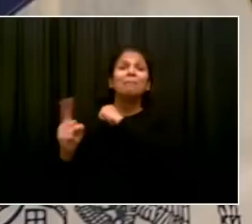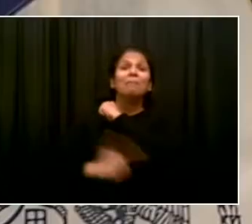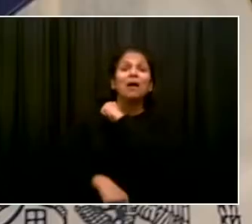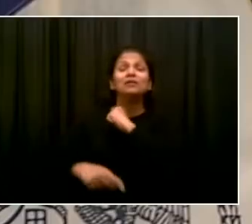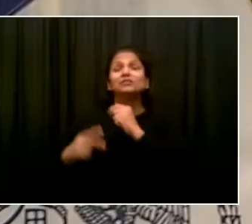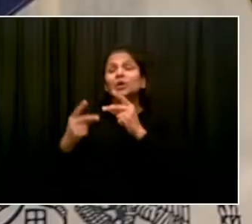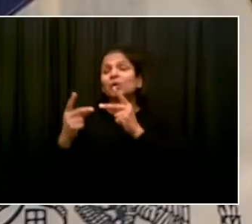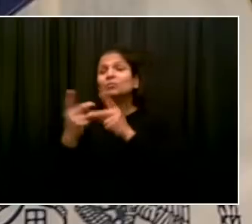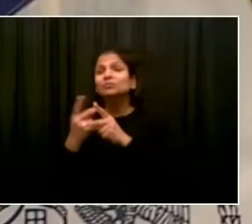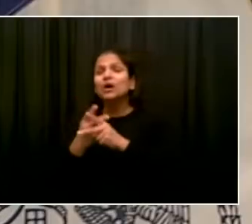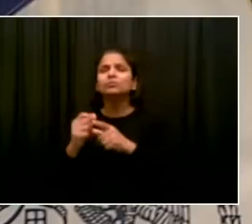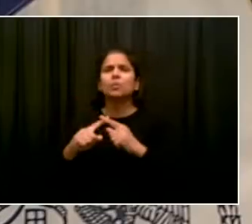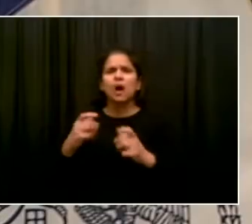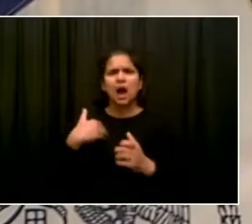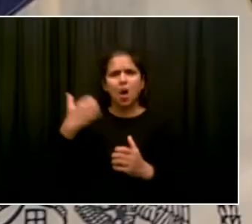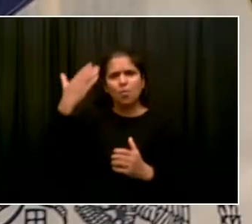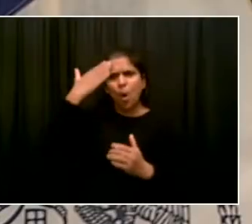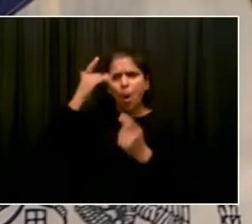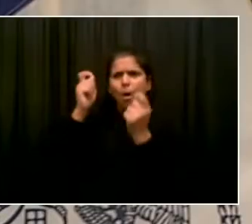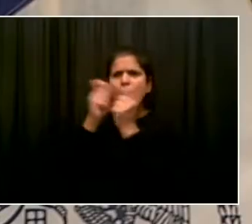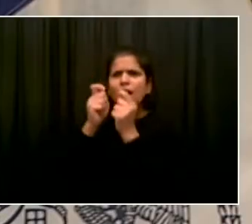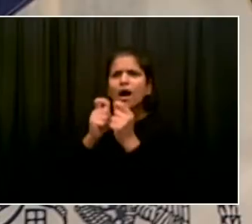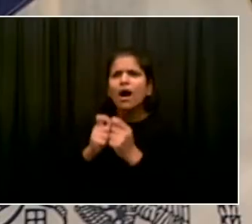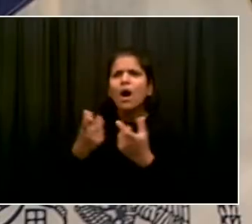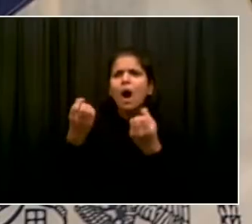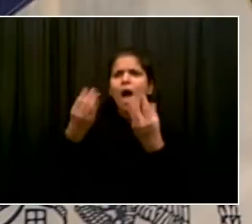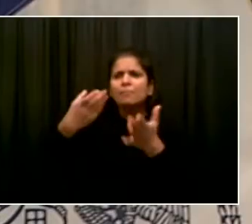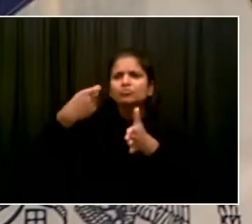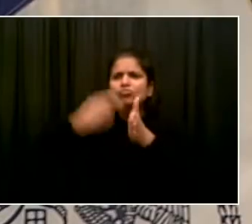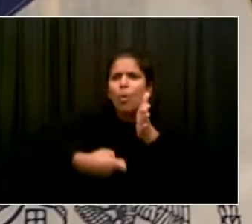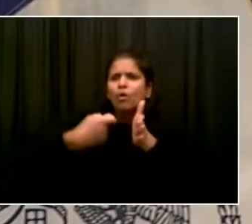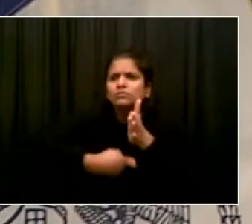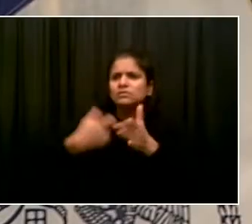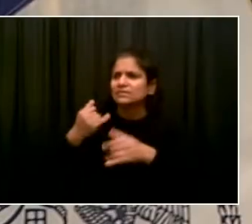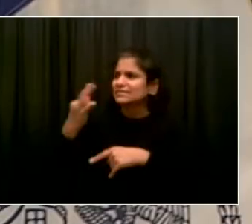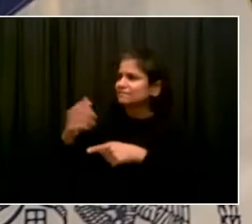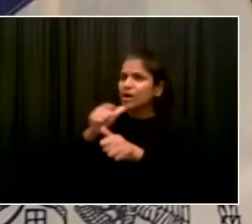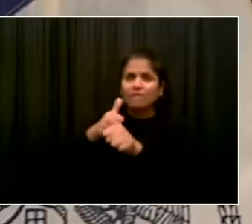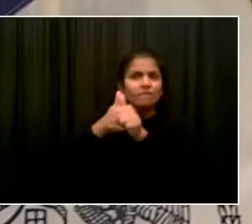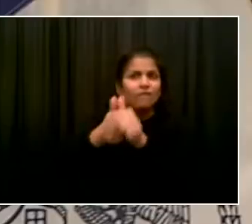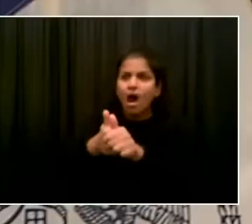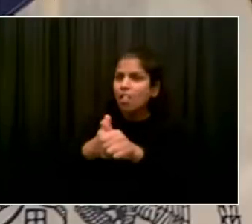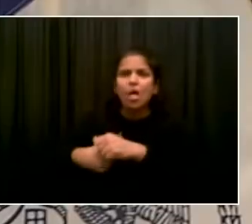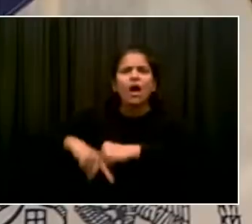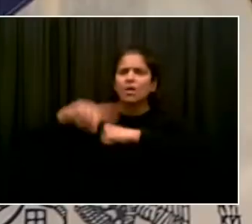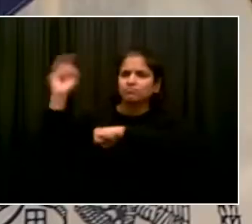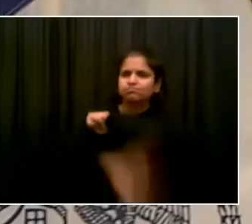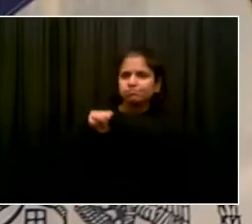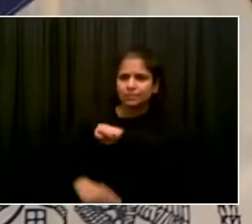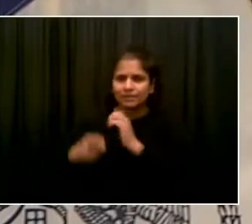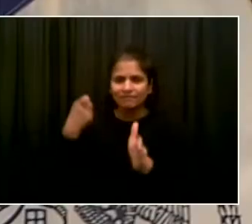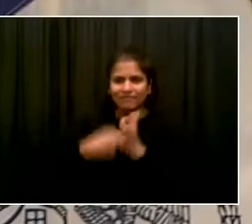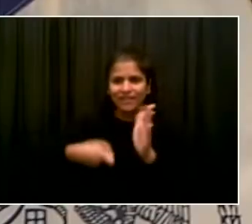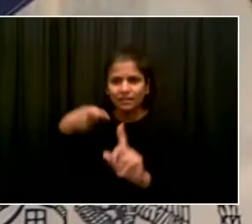LOOKING FOR SPECIFIC PENALTIES. YOU SAID THEY START LOW AND GO HIGHER AFTER THE INITIAL EDUCATION AND COOPERATION TYPE OF EFFORT. OF THOSE PENALTIES FINANCIAL,